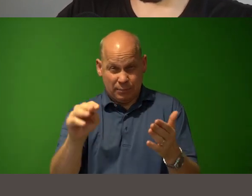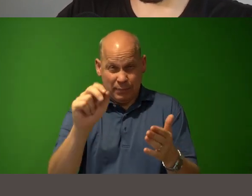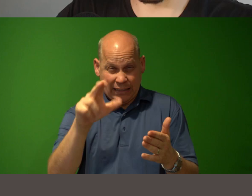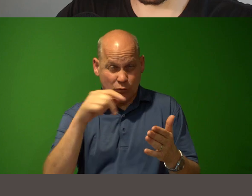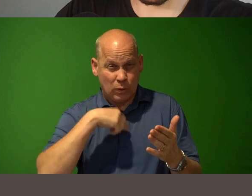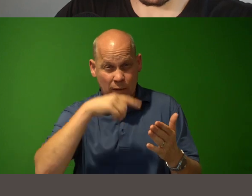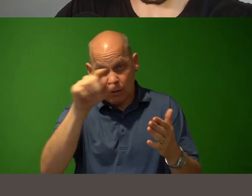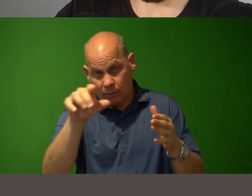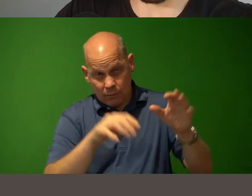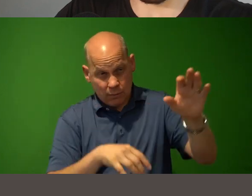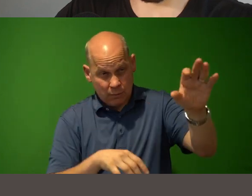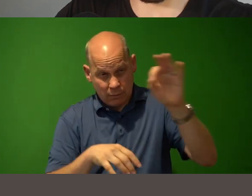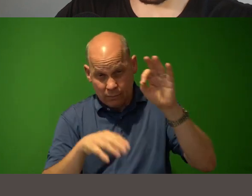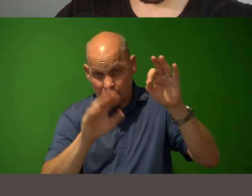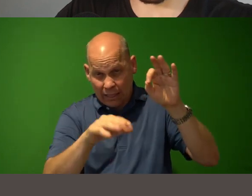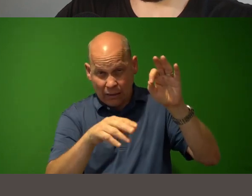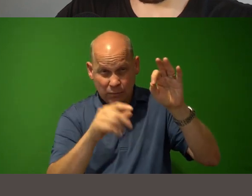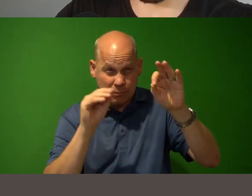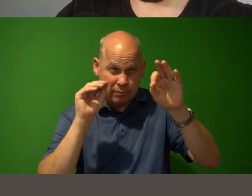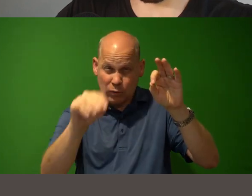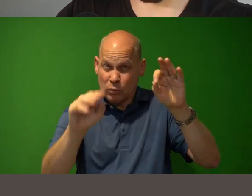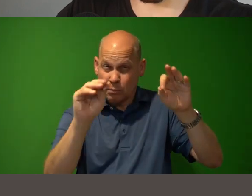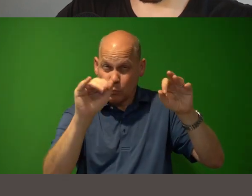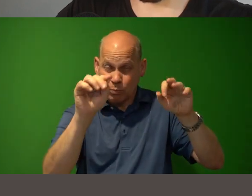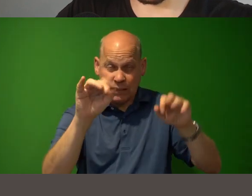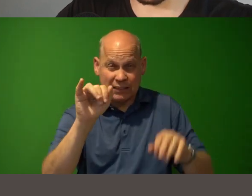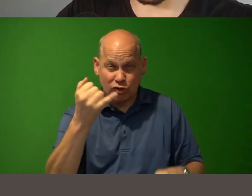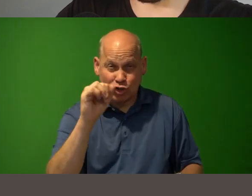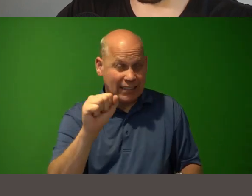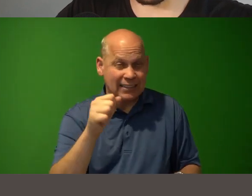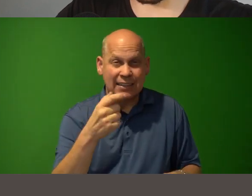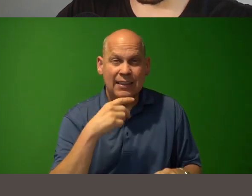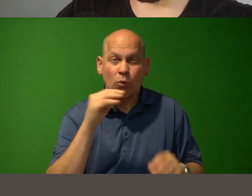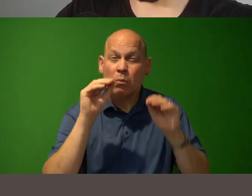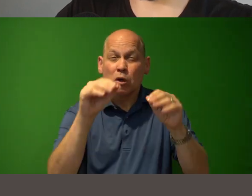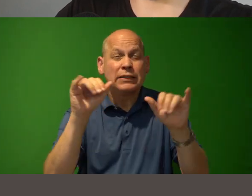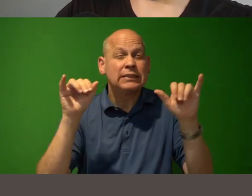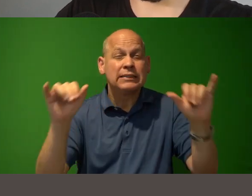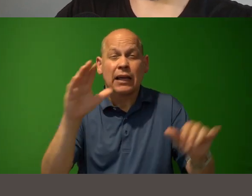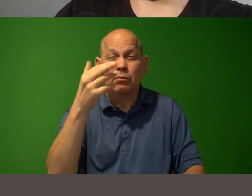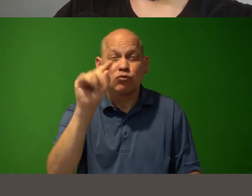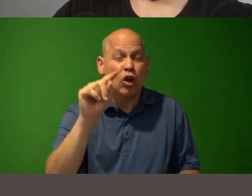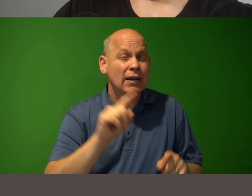I can go all the way to the bottom there and input mermaid JS and it will then input that same chart